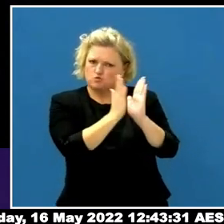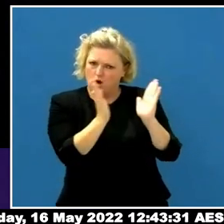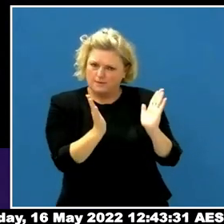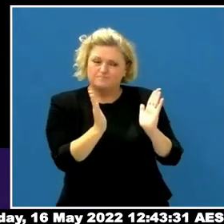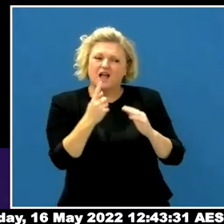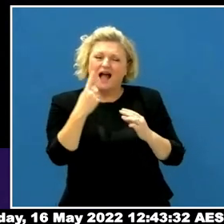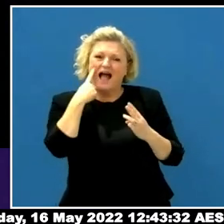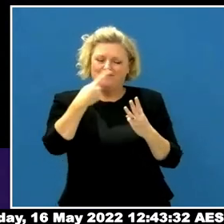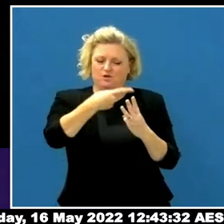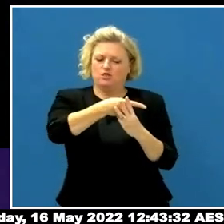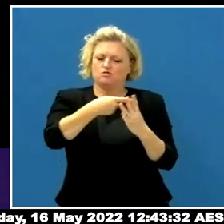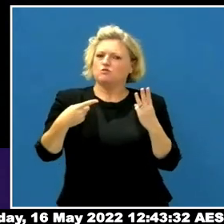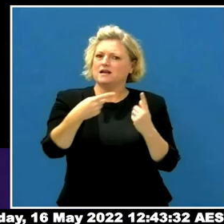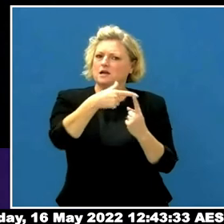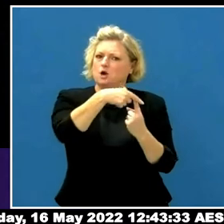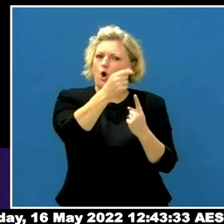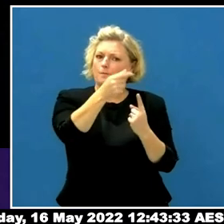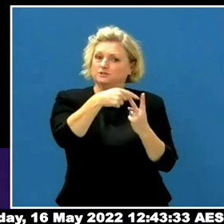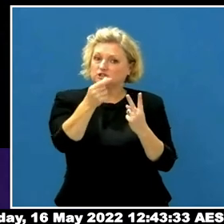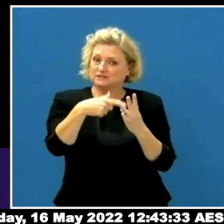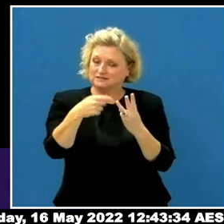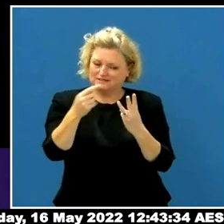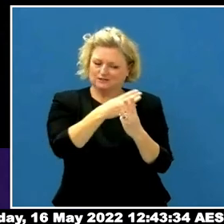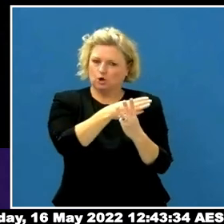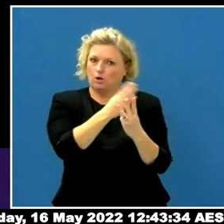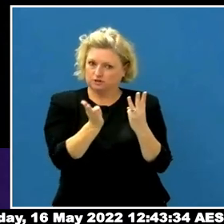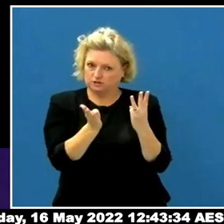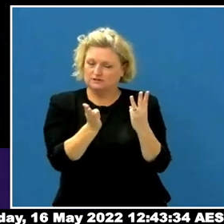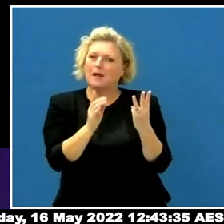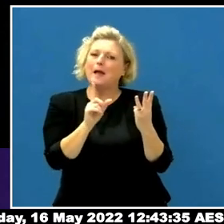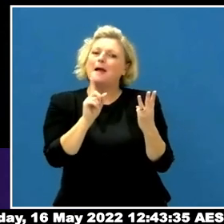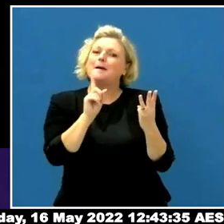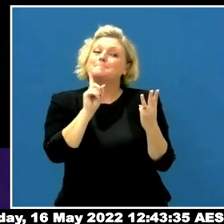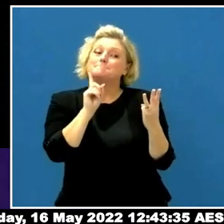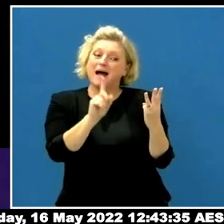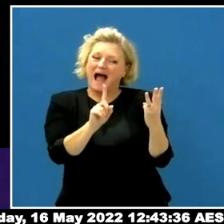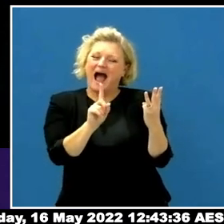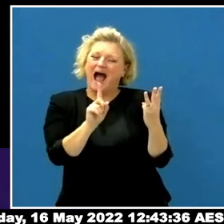basically offered, but steered us closer toward Afford because of the service they